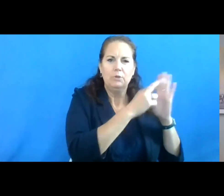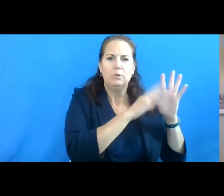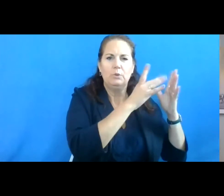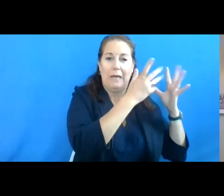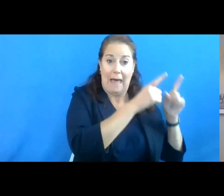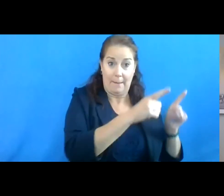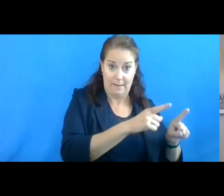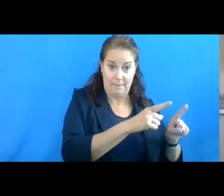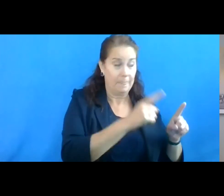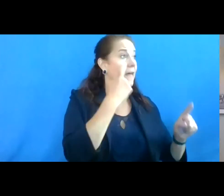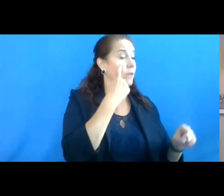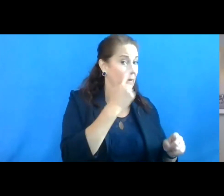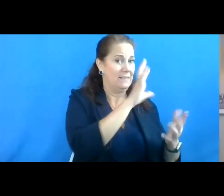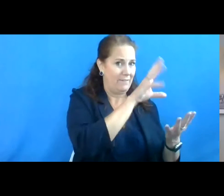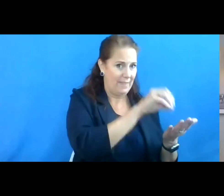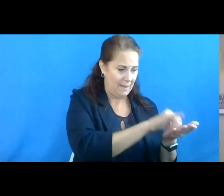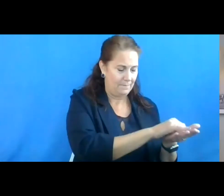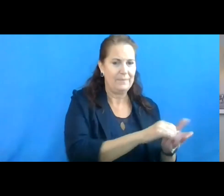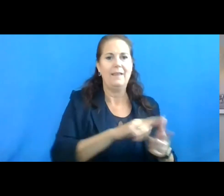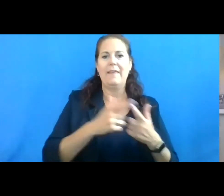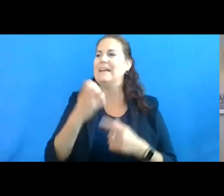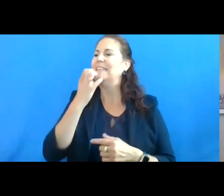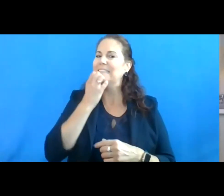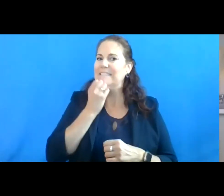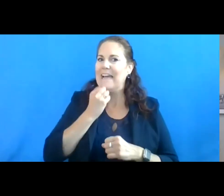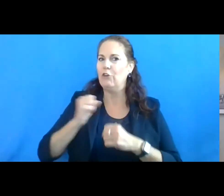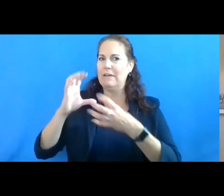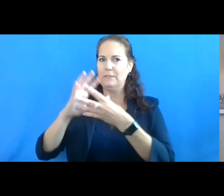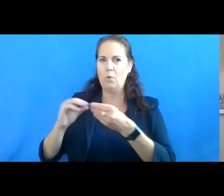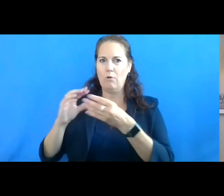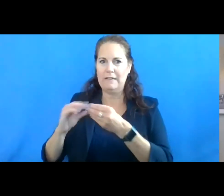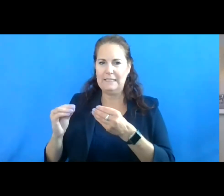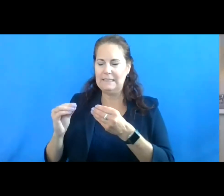And then there are the sacred stories and that’s encounters with supernatural beings